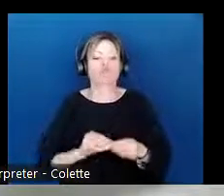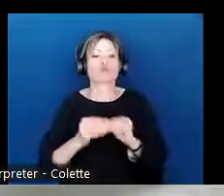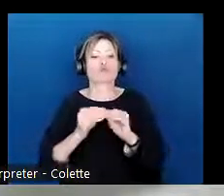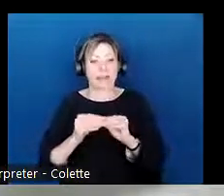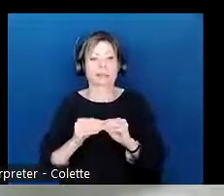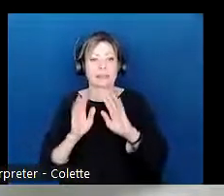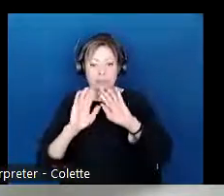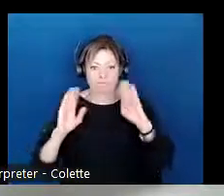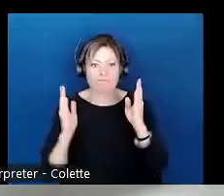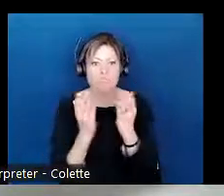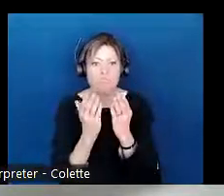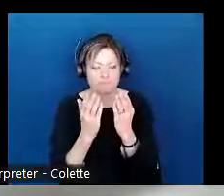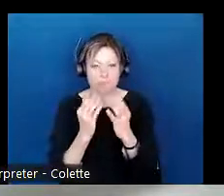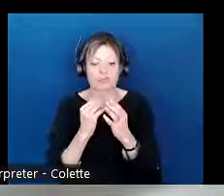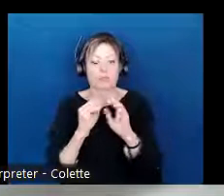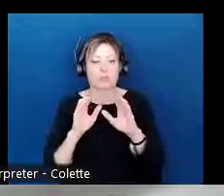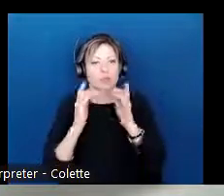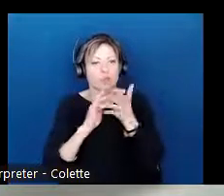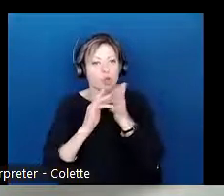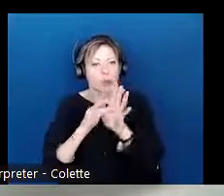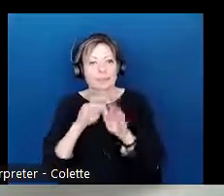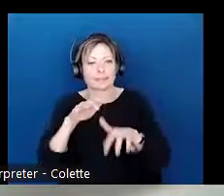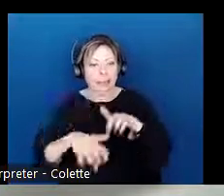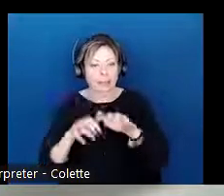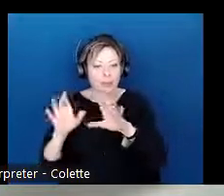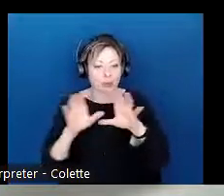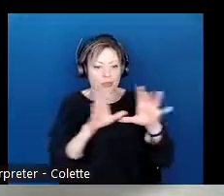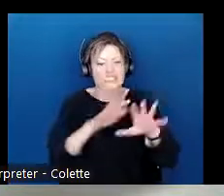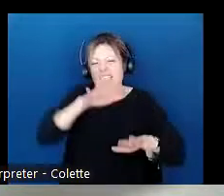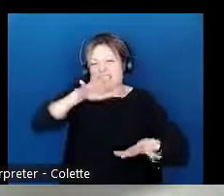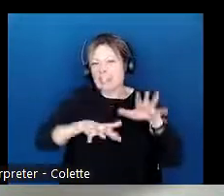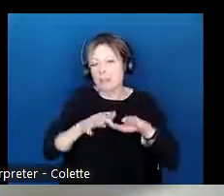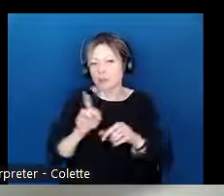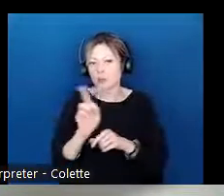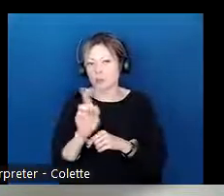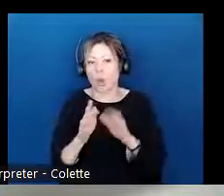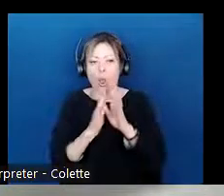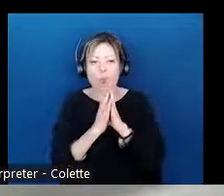around so they're like the Tibetan prayer wheels that you get however with this each